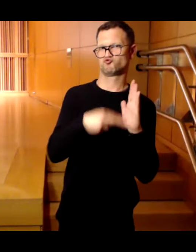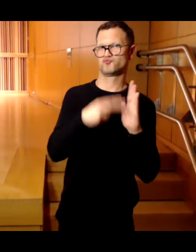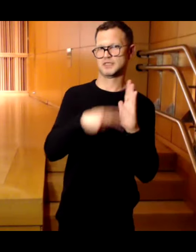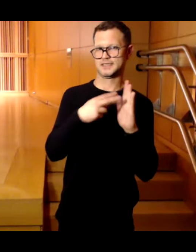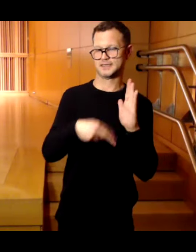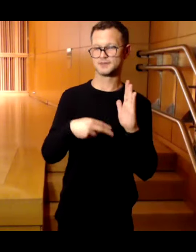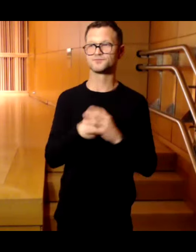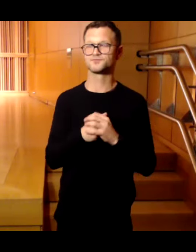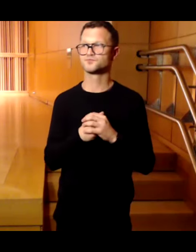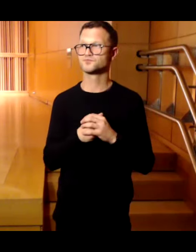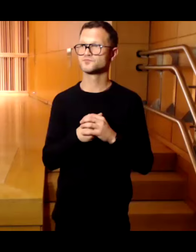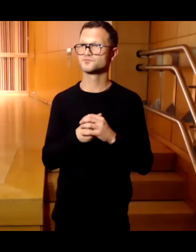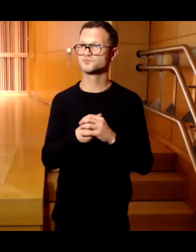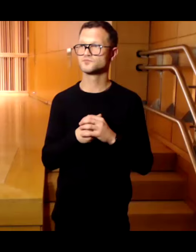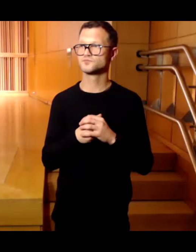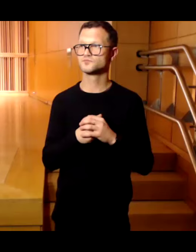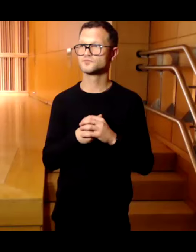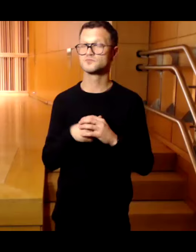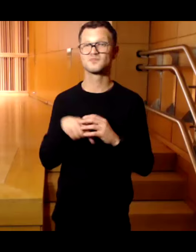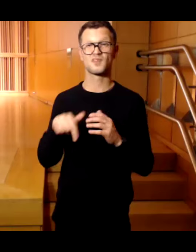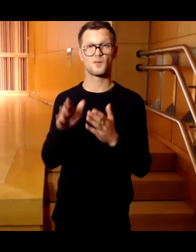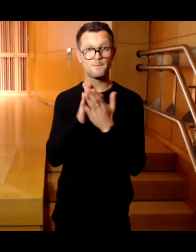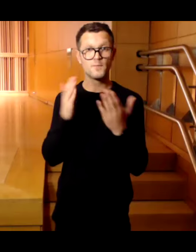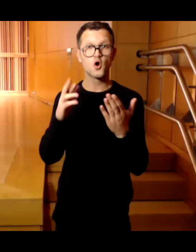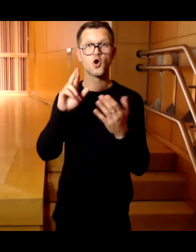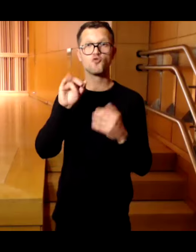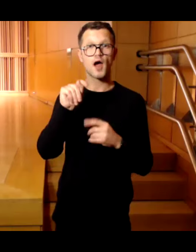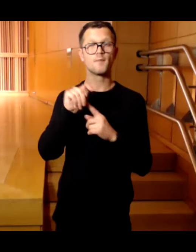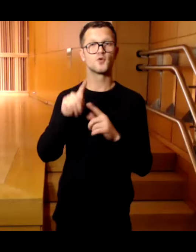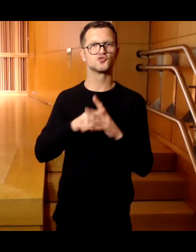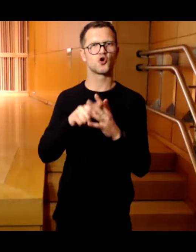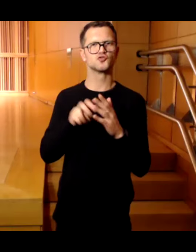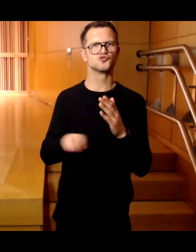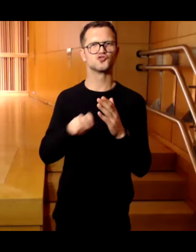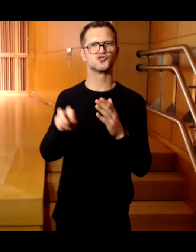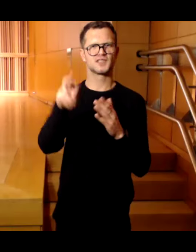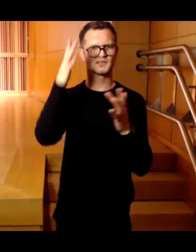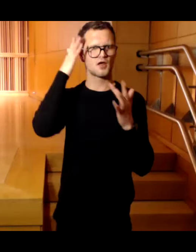With this book, Robert begins his scholarly journey of analyzing Blackness.